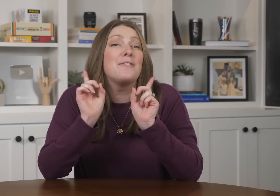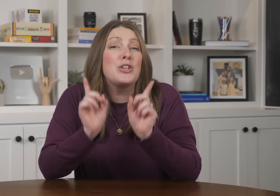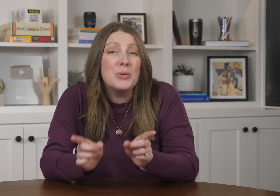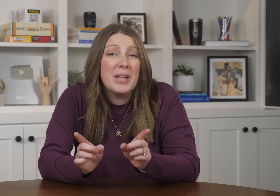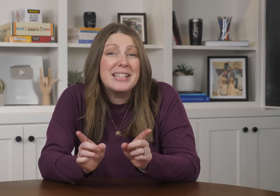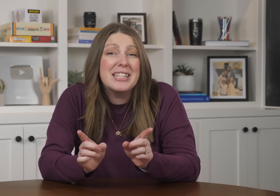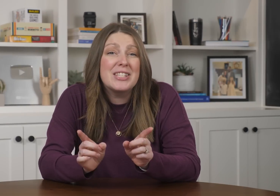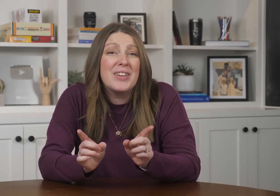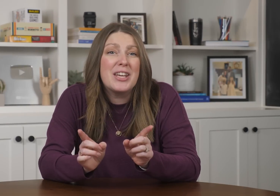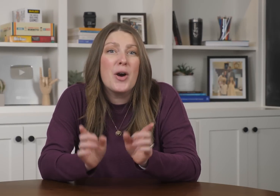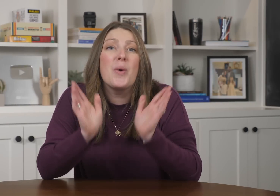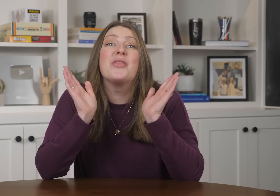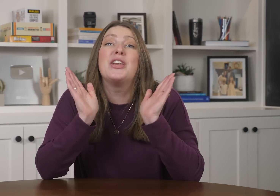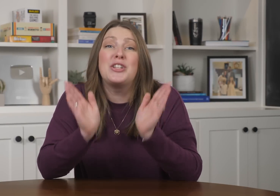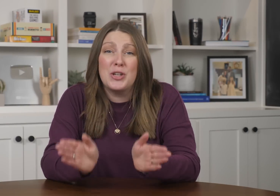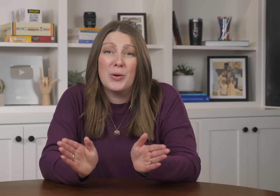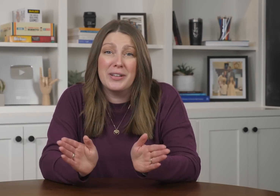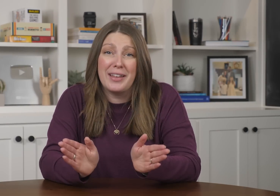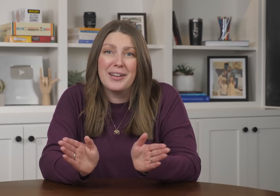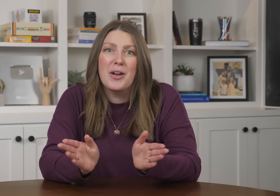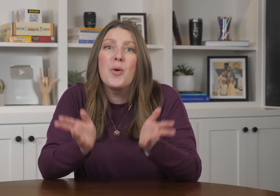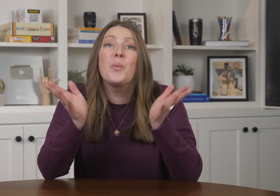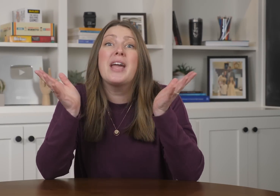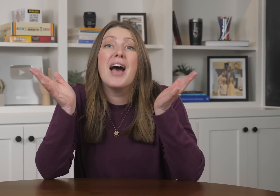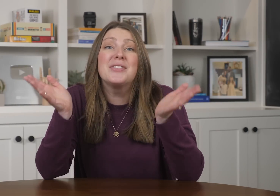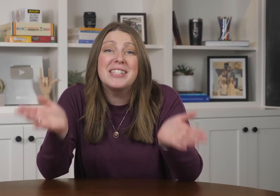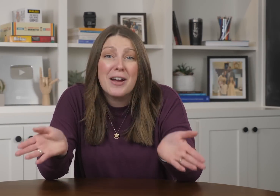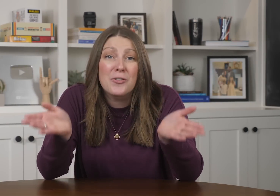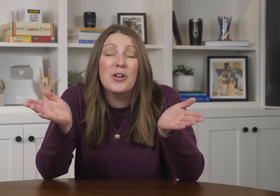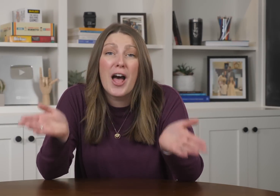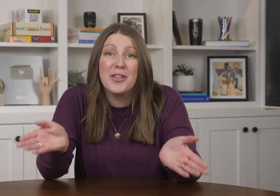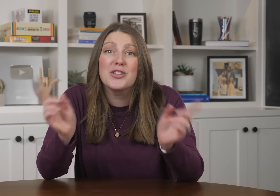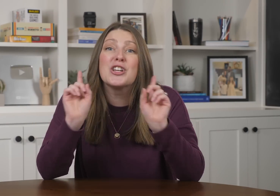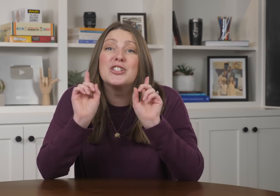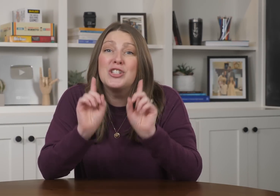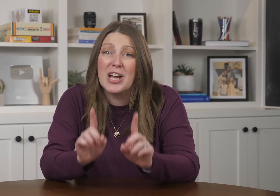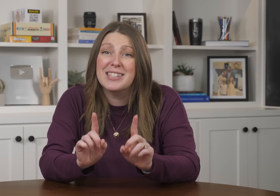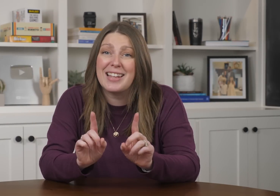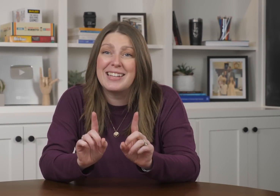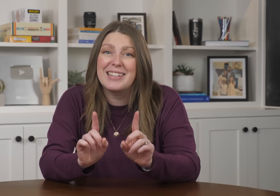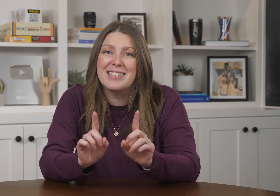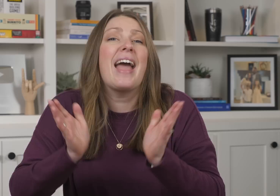If you like this video, then you are in luck. We have several others just like it.